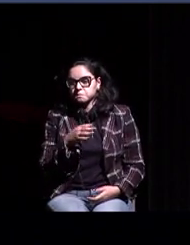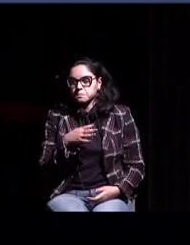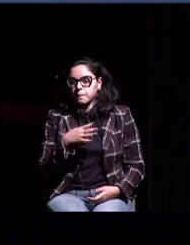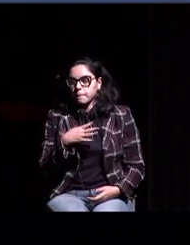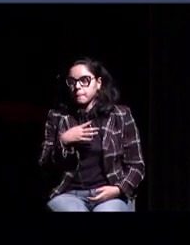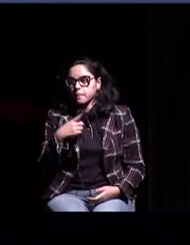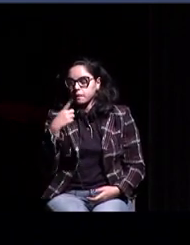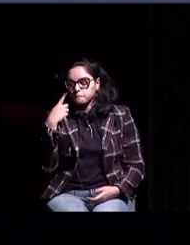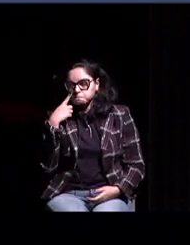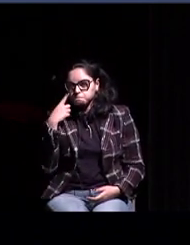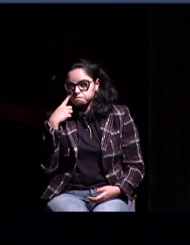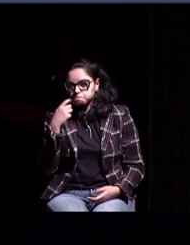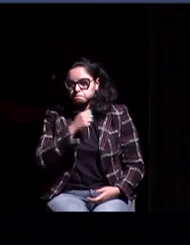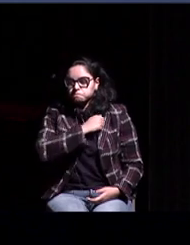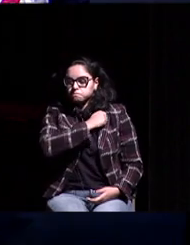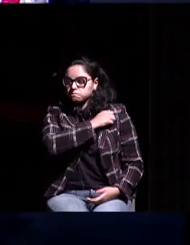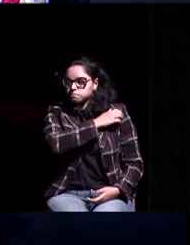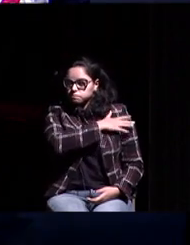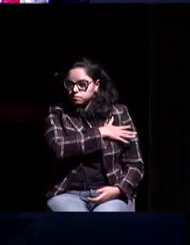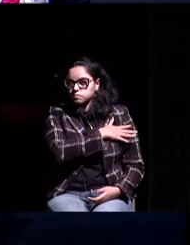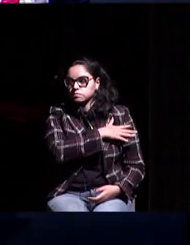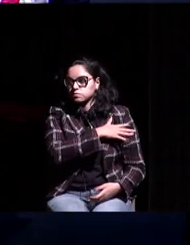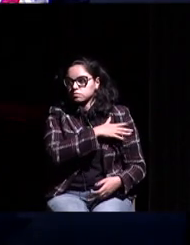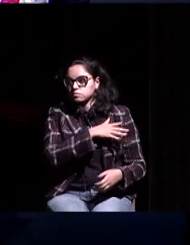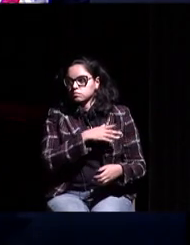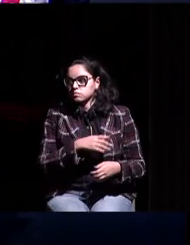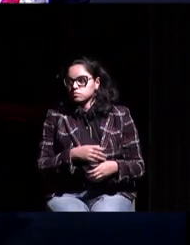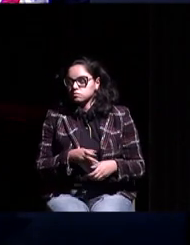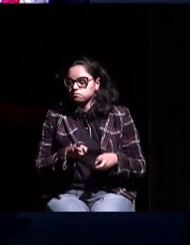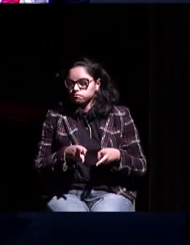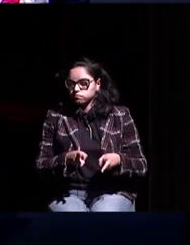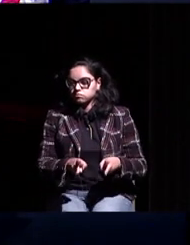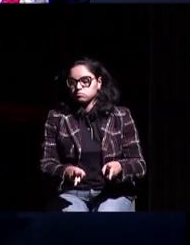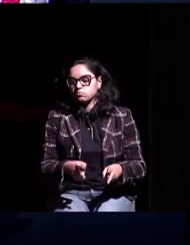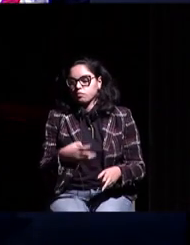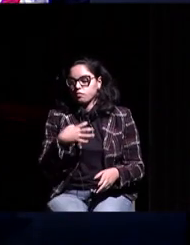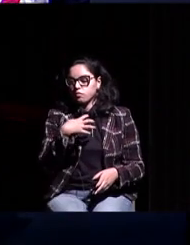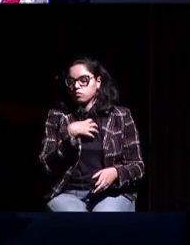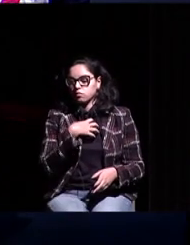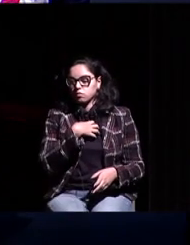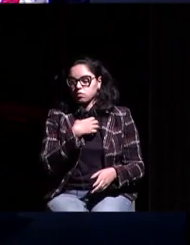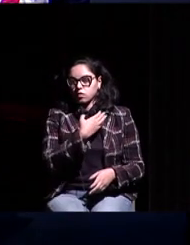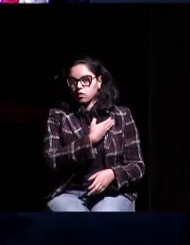in its original constitution and the way it was colonized.